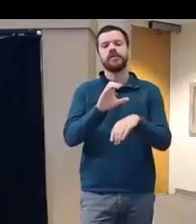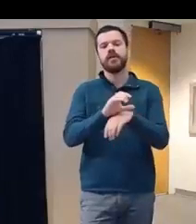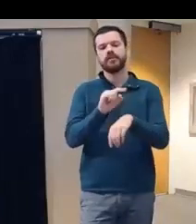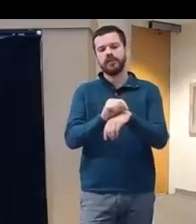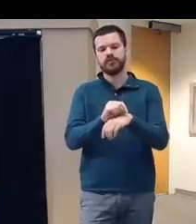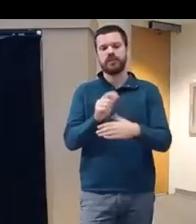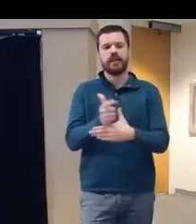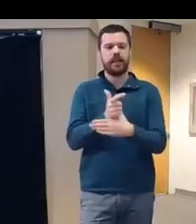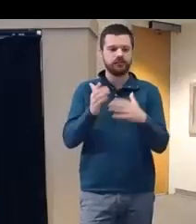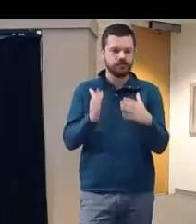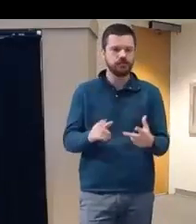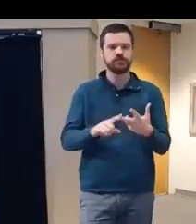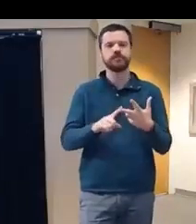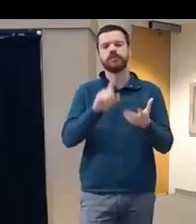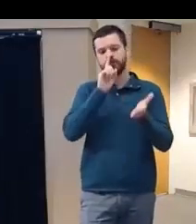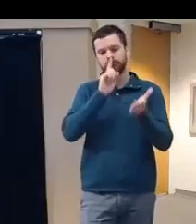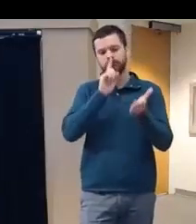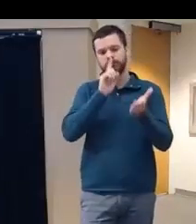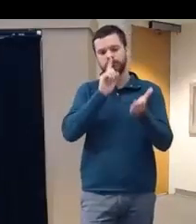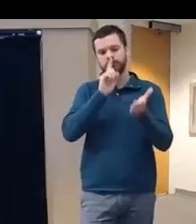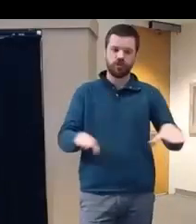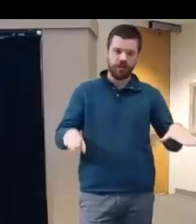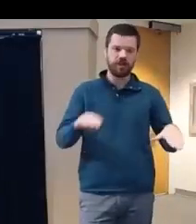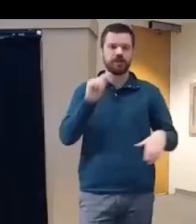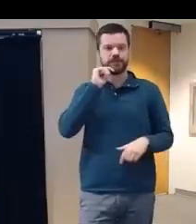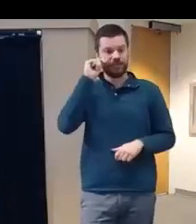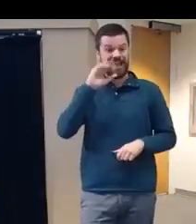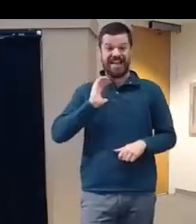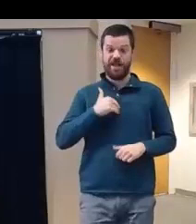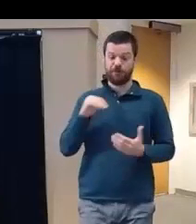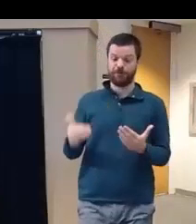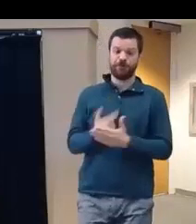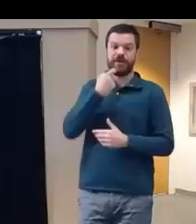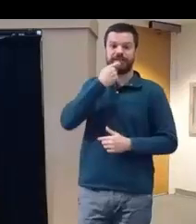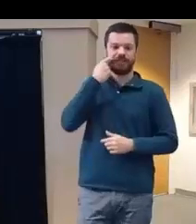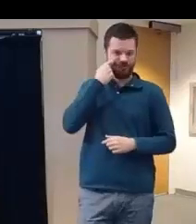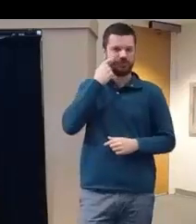forensic psychiatry Child and Adolescent and our brand new Addiction Psychiatry Fellowship